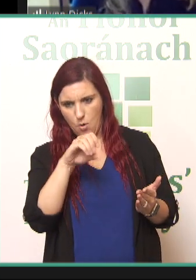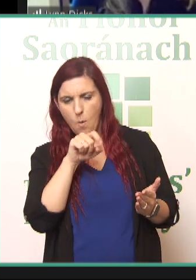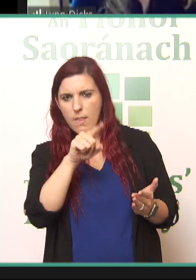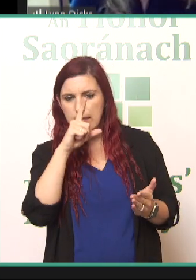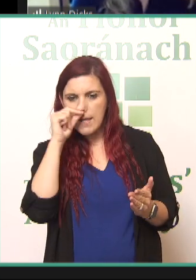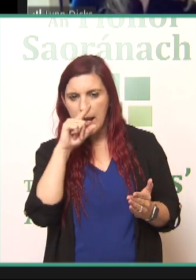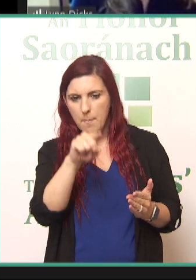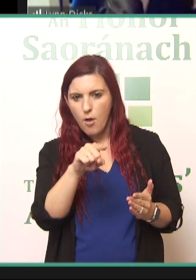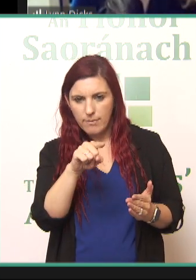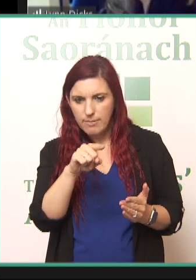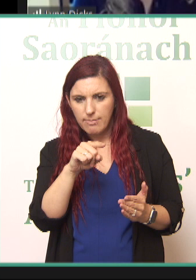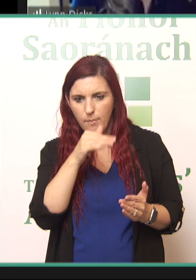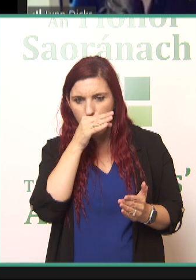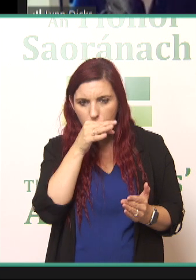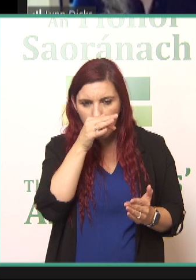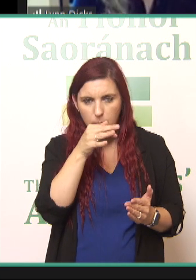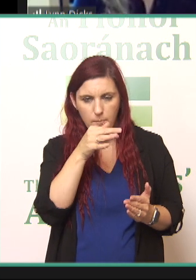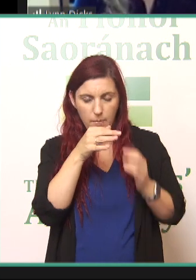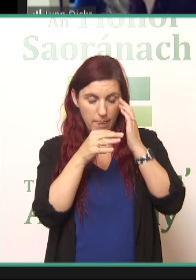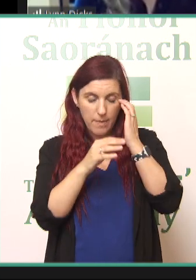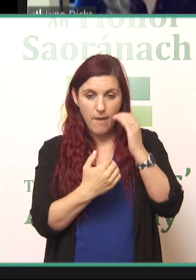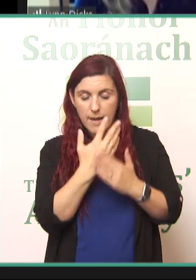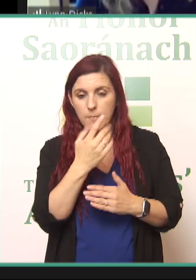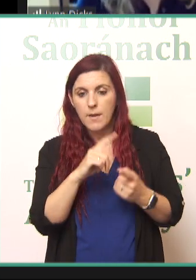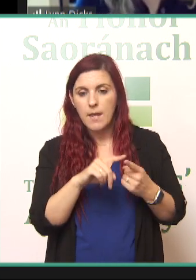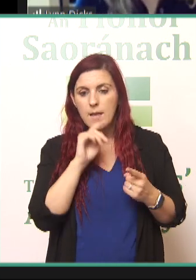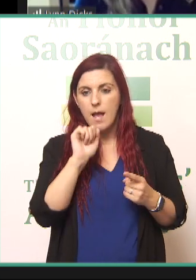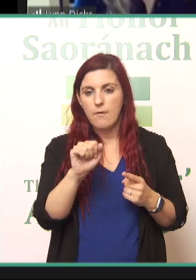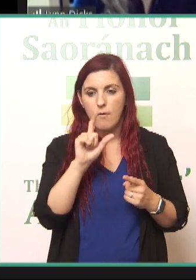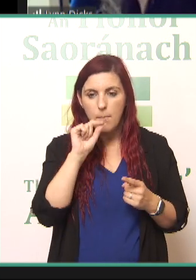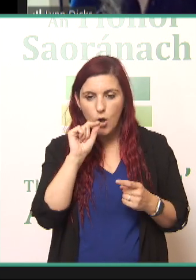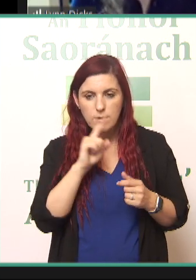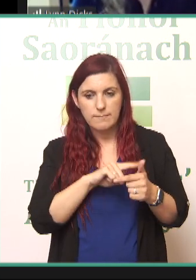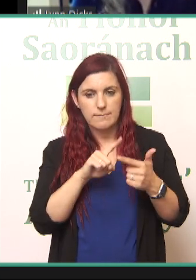uh the biome the vegetation there you have the kachinga catalote and the kachinga parakeet which